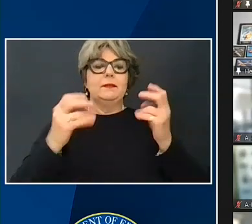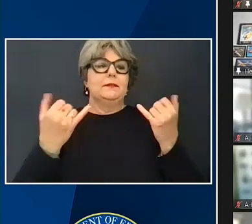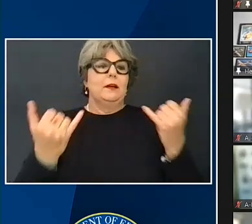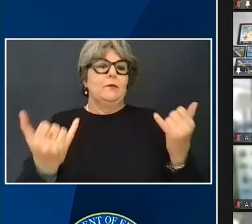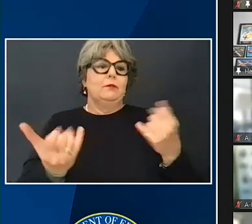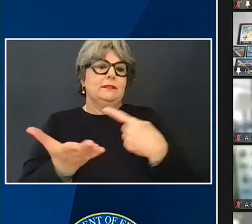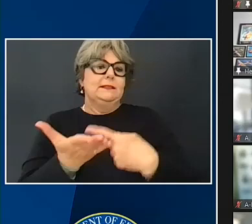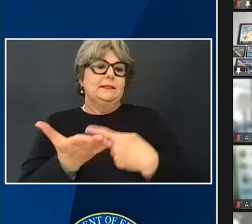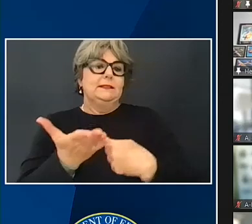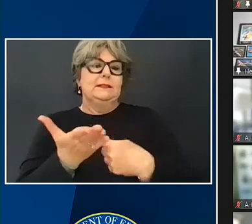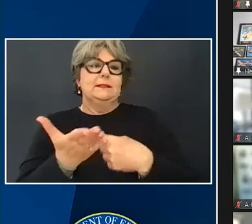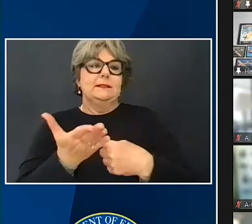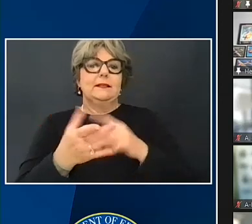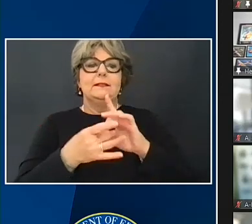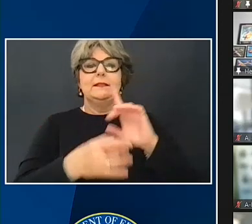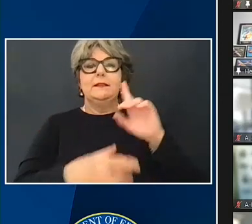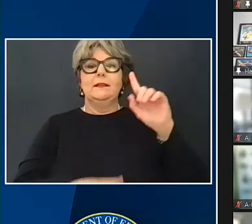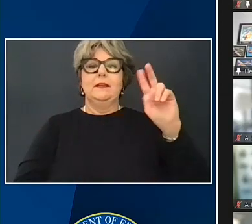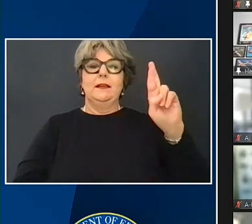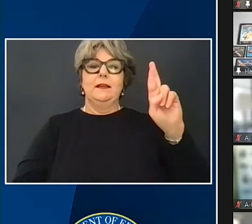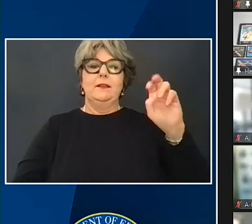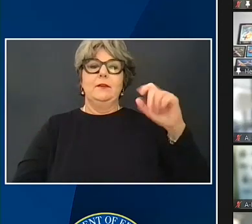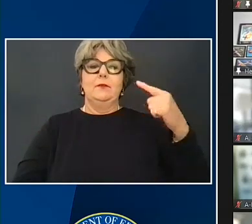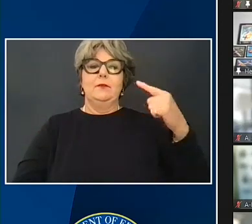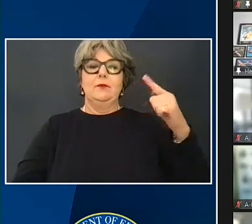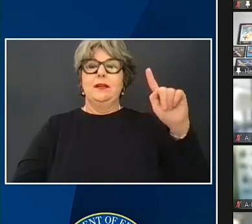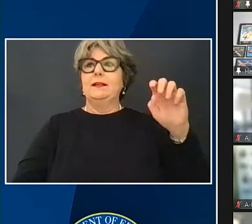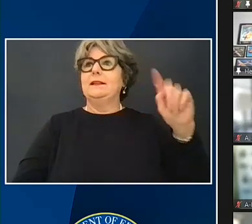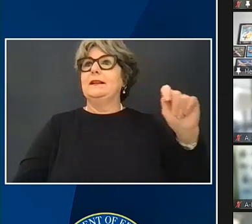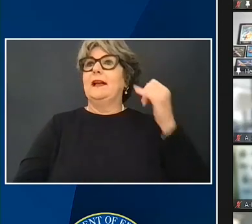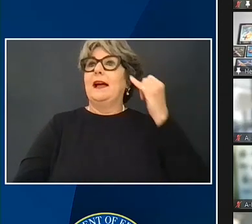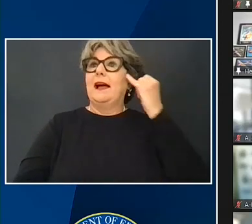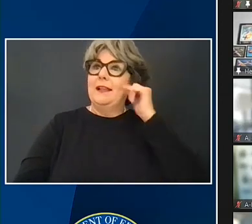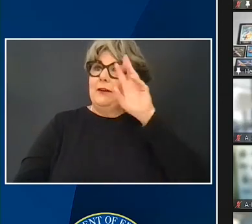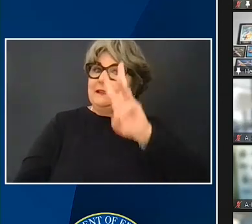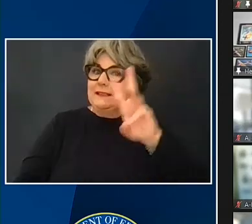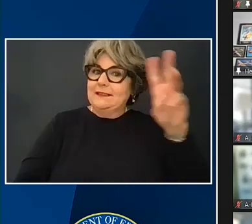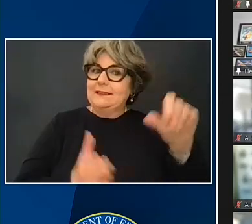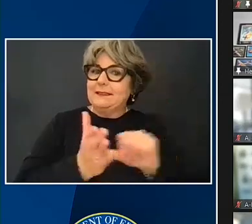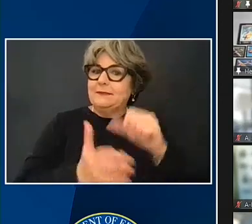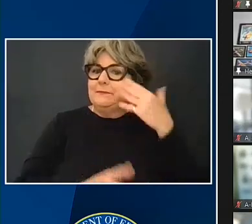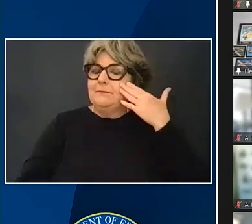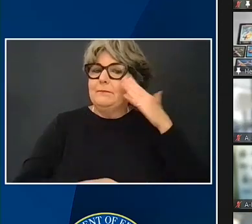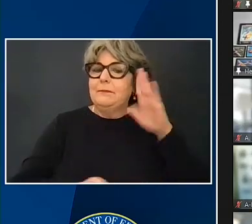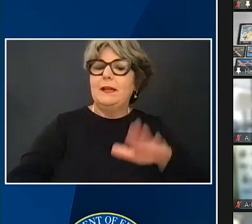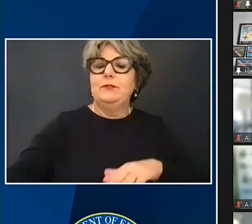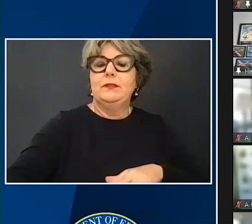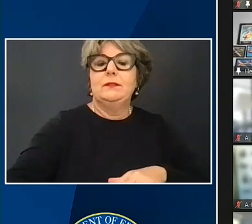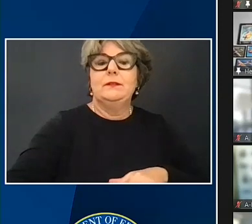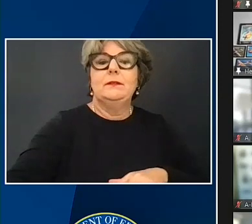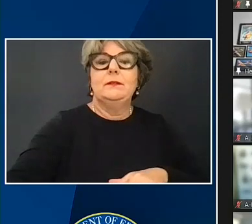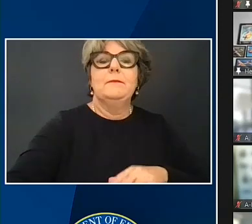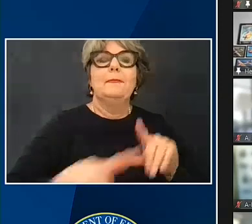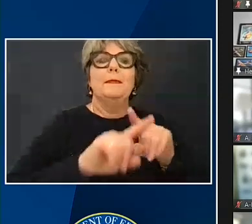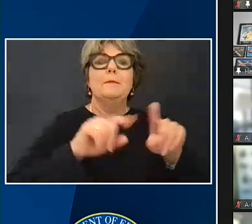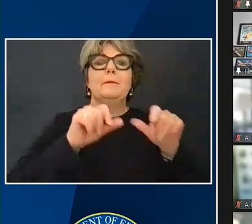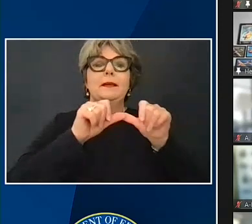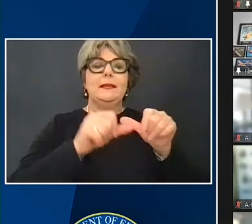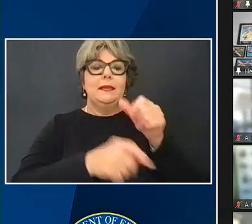reg text. So I know this document is something like 66 pages. But if folks can endeavor to keep comments to the germane section, it will help